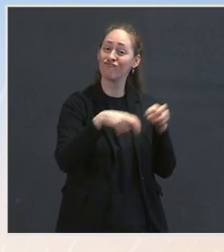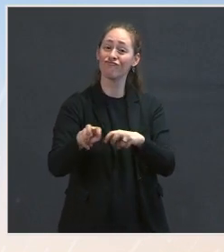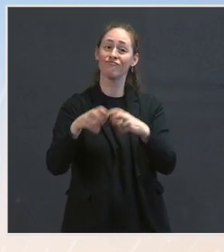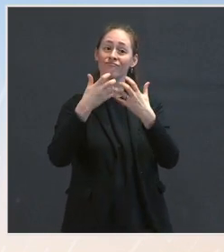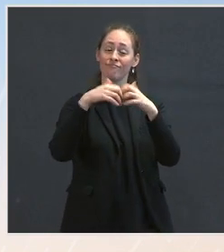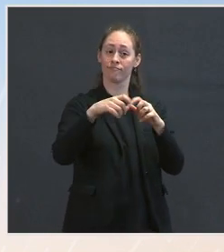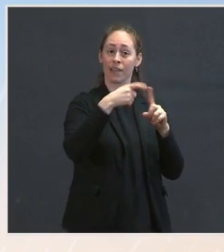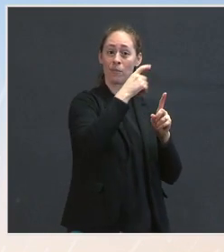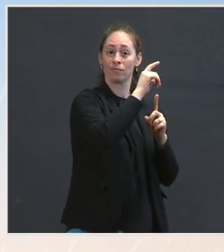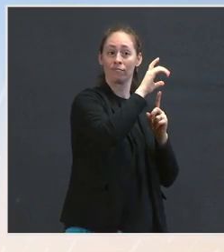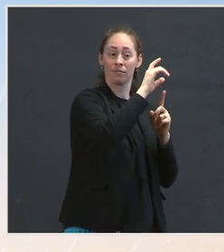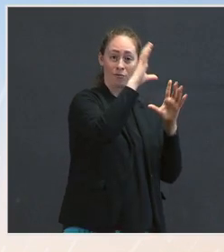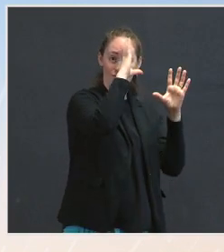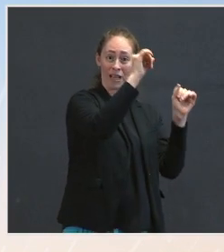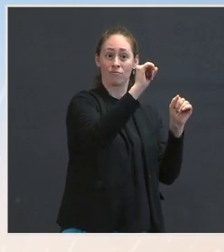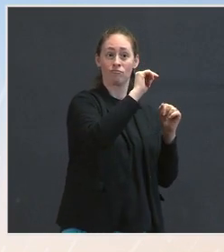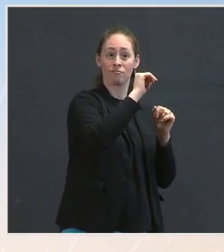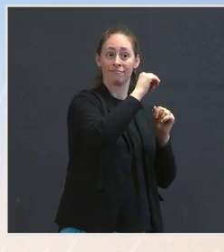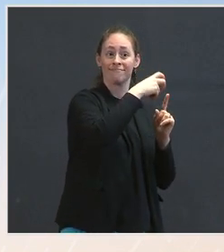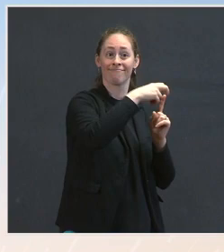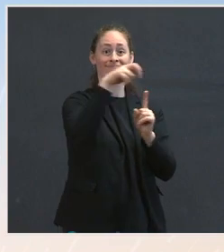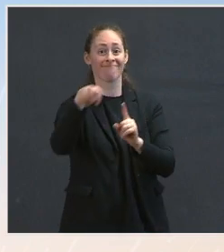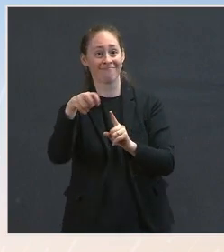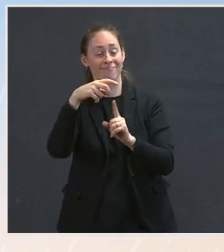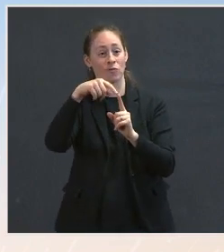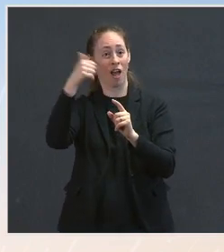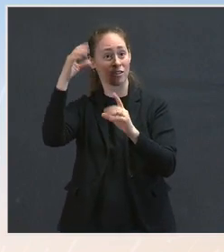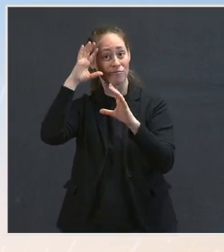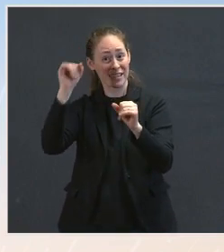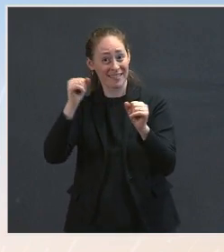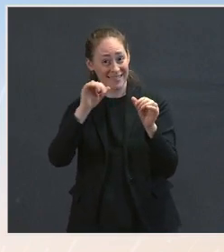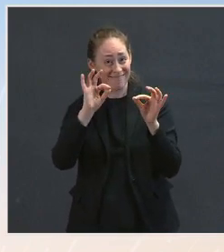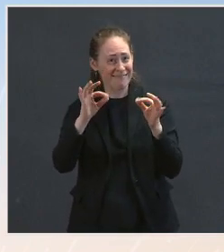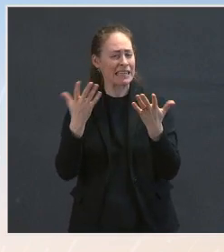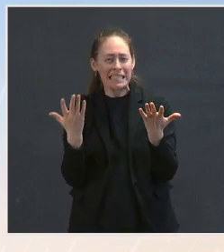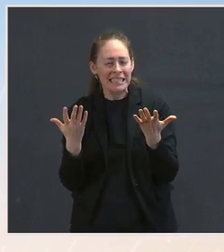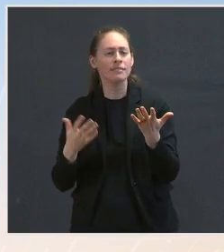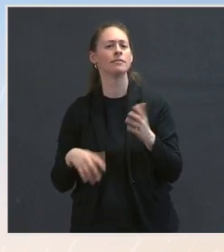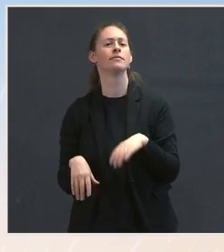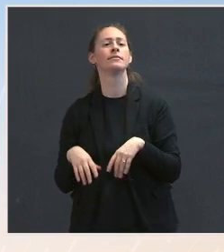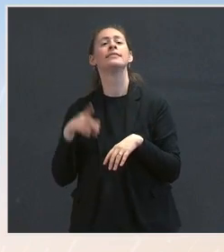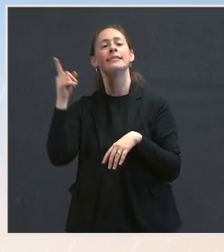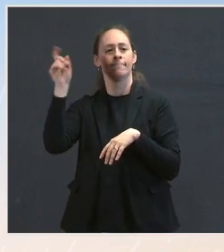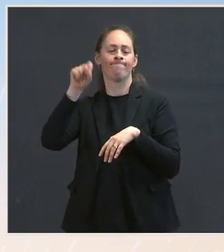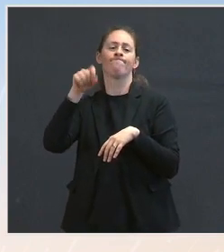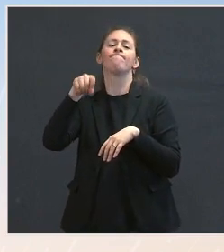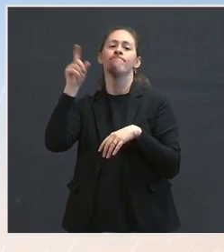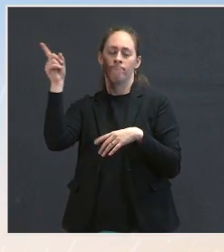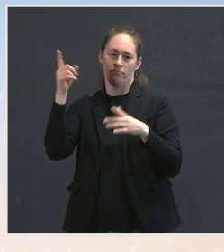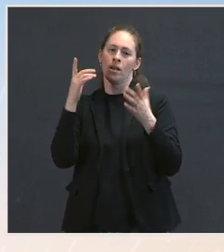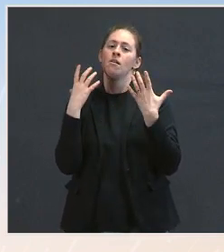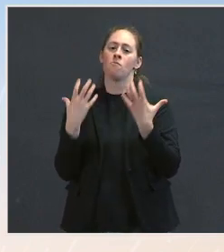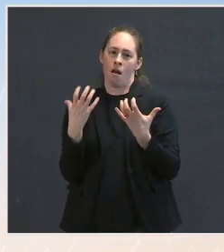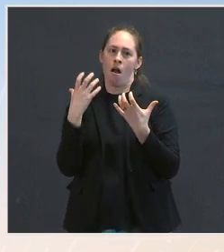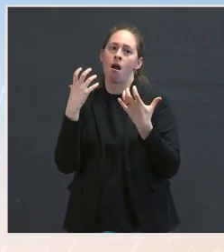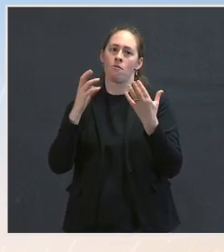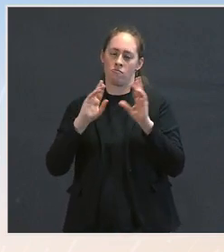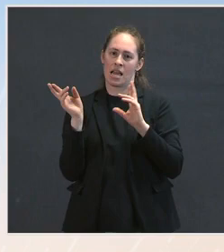Well, the President is certainly looking forward to sharing his budget priorities for the fiscal year with Congress and, of course, the American people